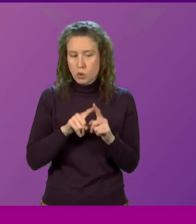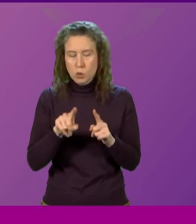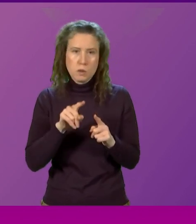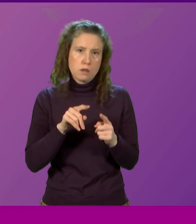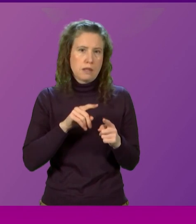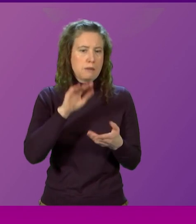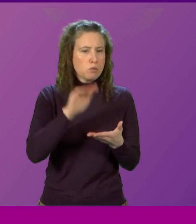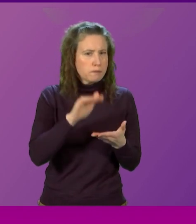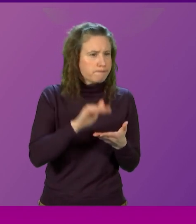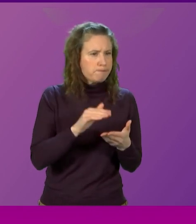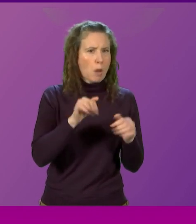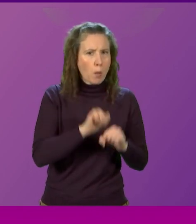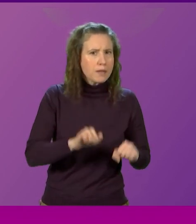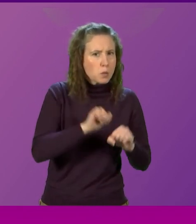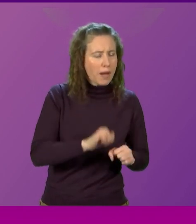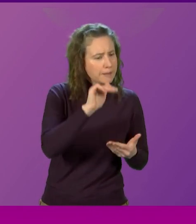waits in our accident and emergency units.